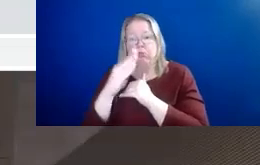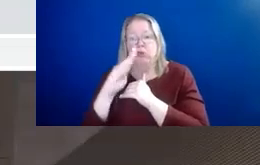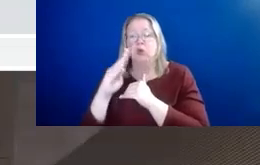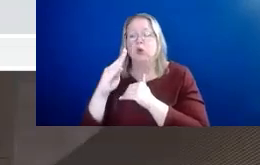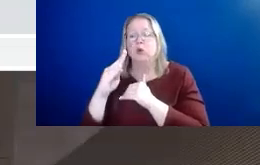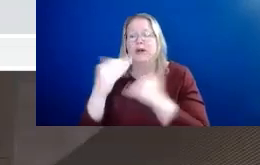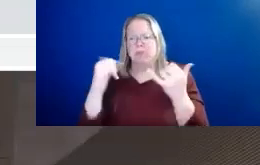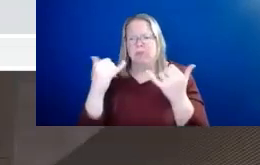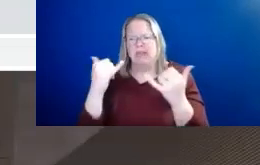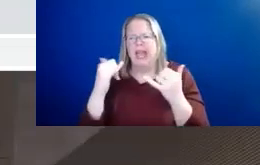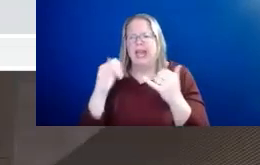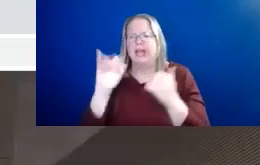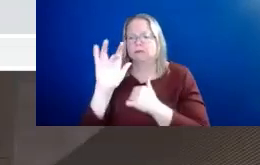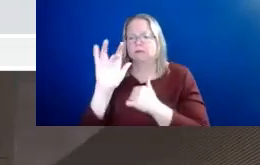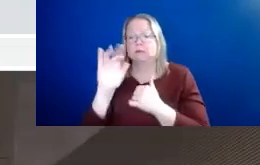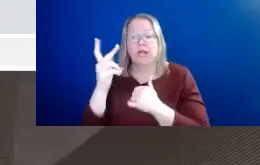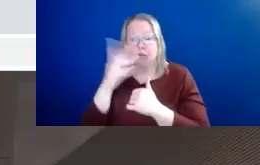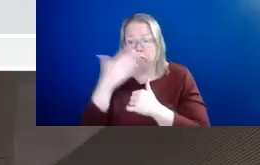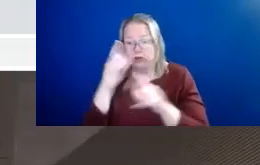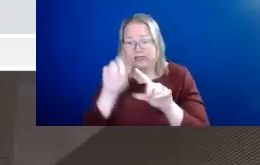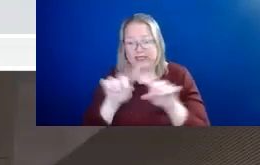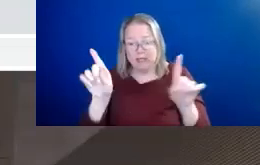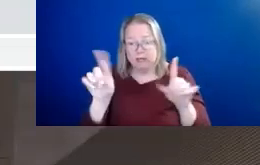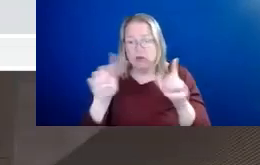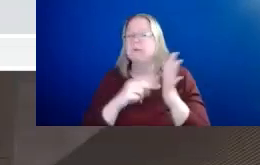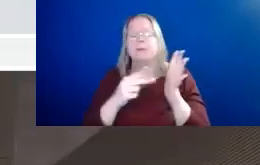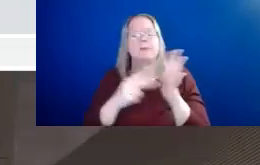If it looks any different, that means that the session has not started